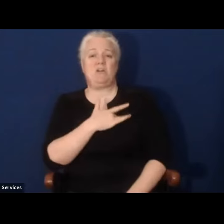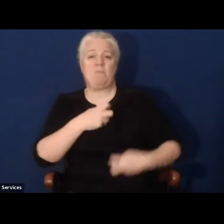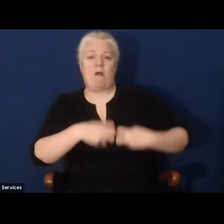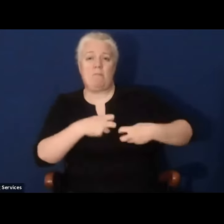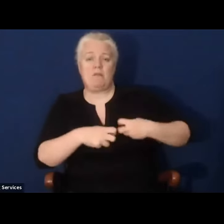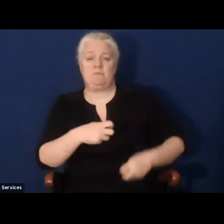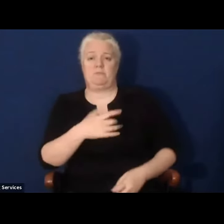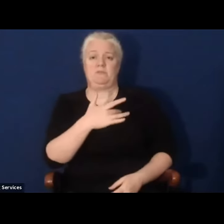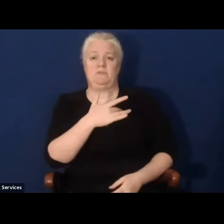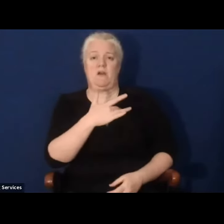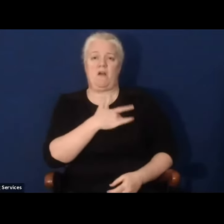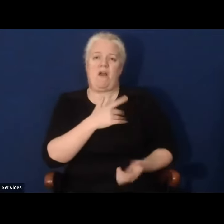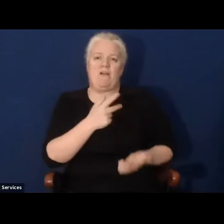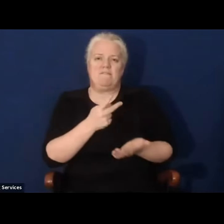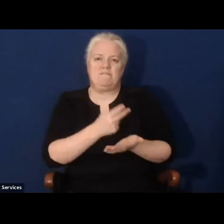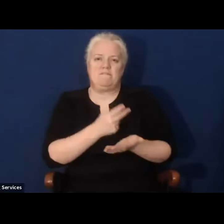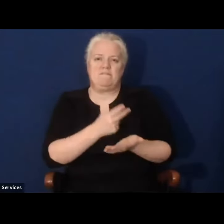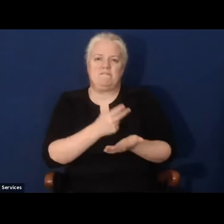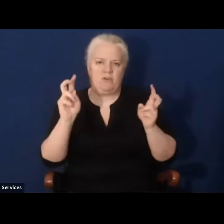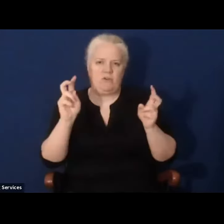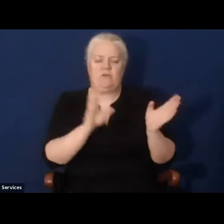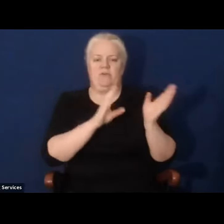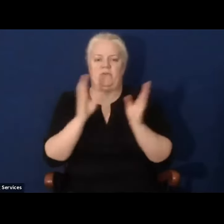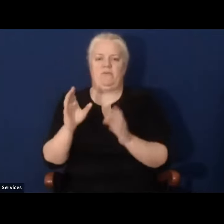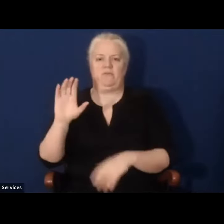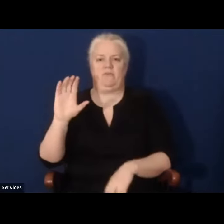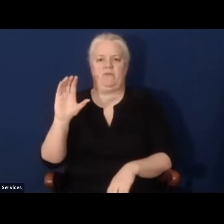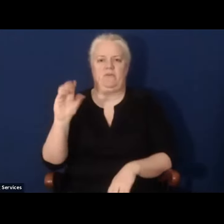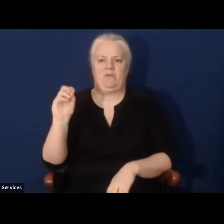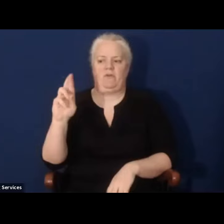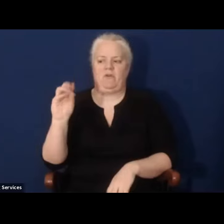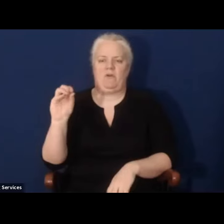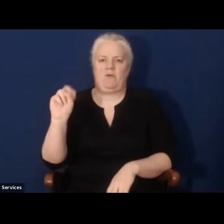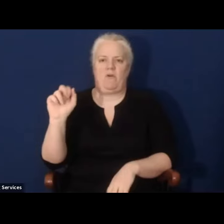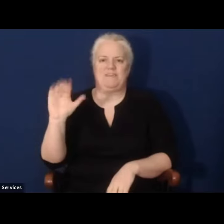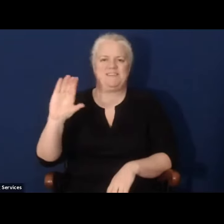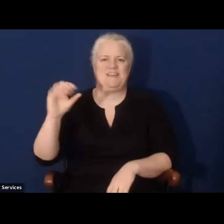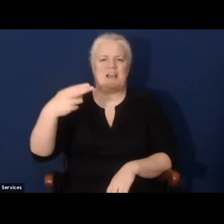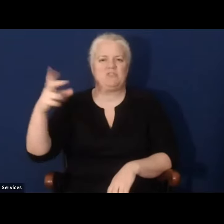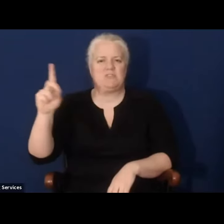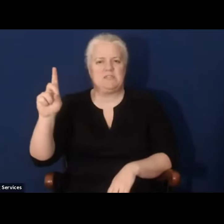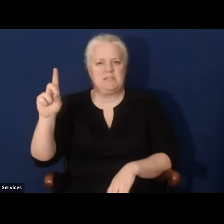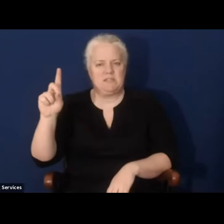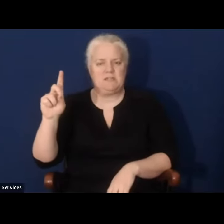People who also have intellectual or developmental disabilities, including Down syndrome, are now eligible. Because this place them at a higher risk of contracting the virus or having severe disease. So intellectual and developmental disabilities including Down syndrome, is now eligible for vaccination. Those who have heart conditions, including heart failure, coronary heart disease, artery disease, cardiomyopathies and hypertension, that's high blood pressure,